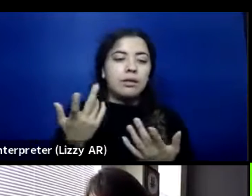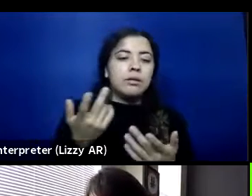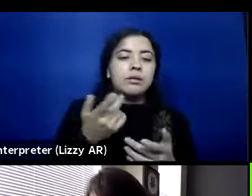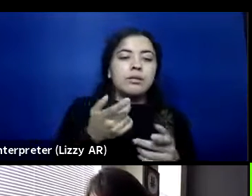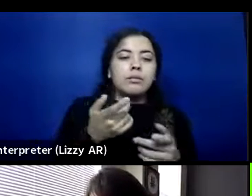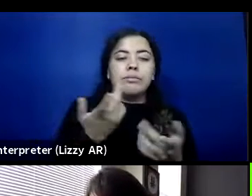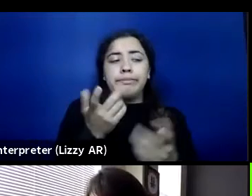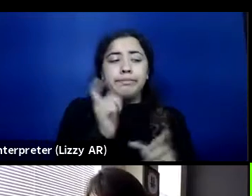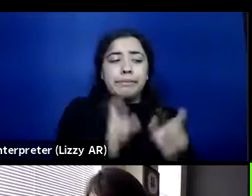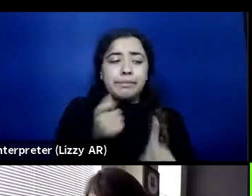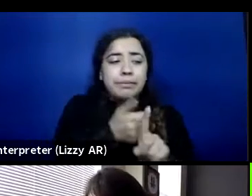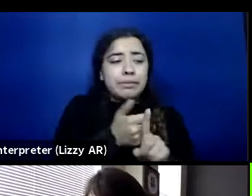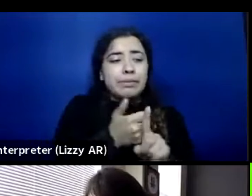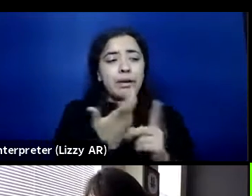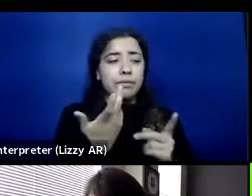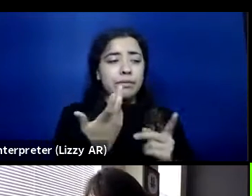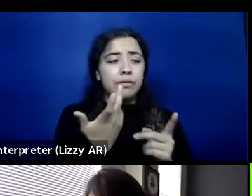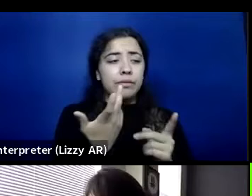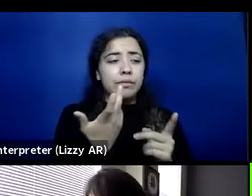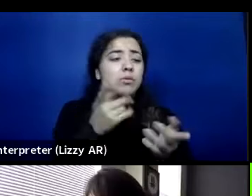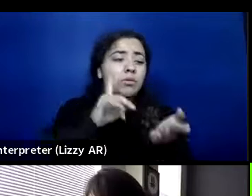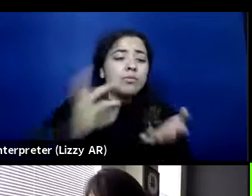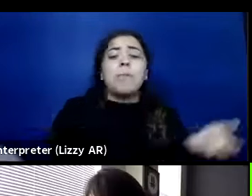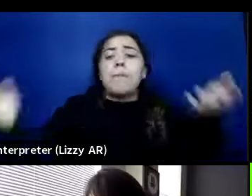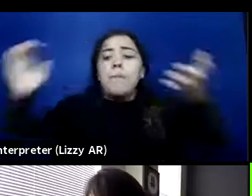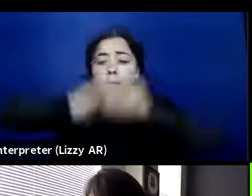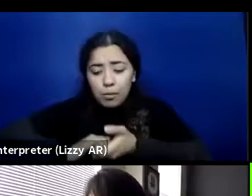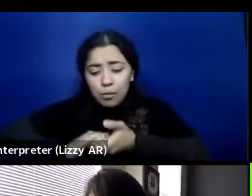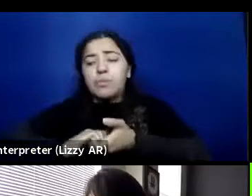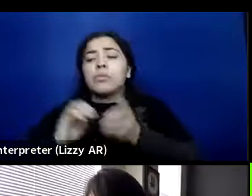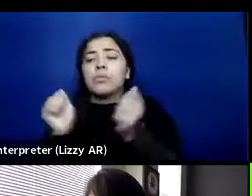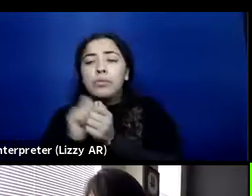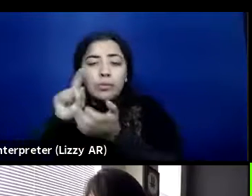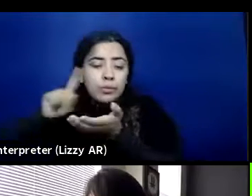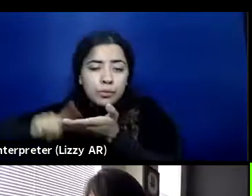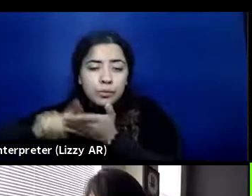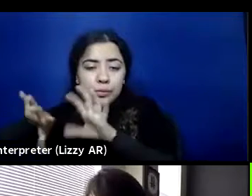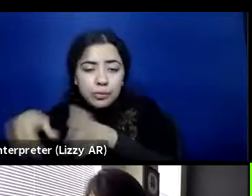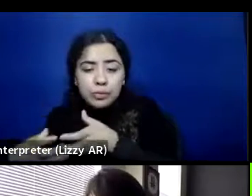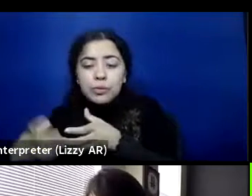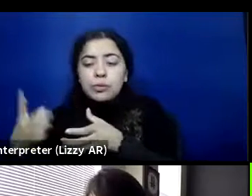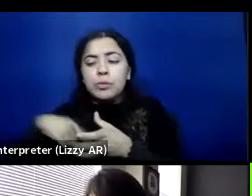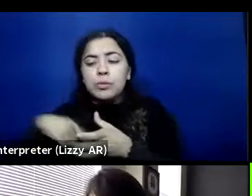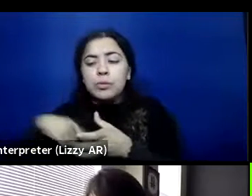and we developed a list of prioritized goals that we've been working on,